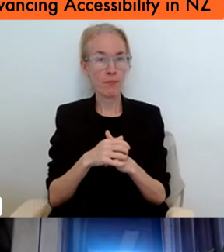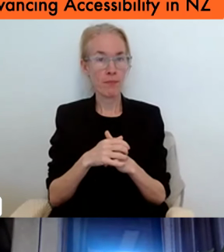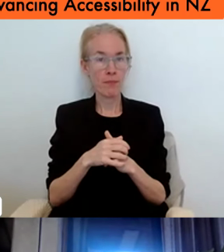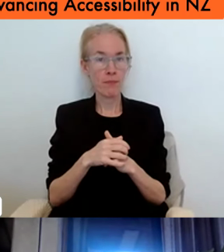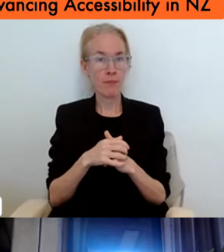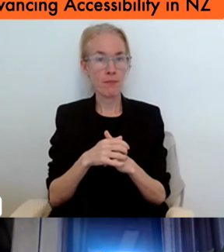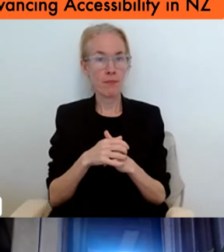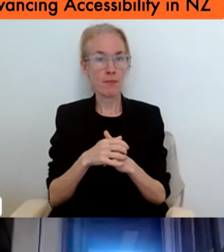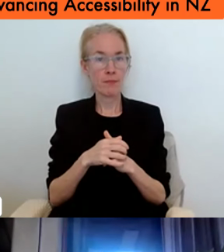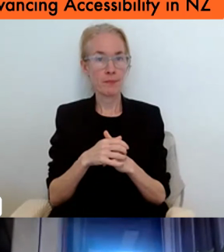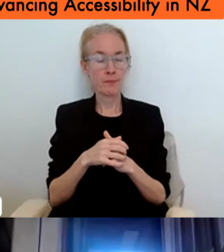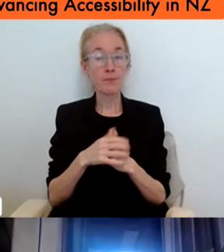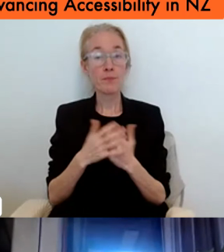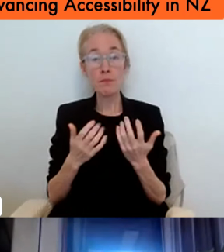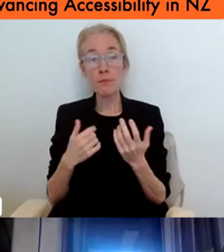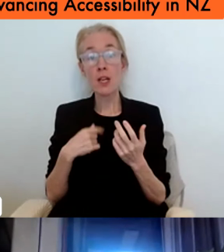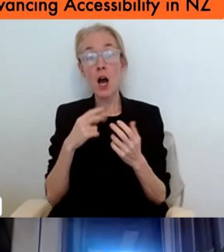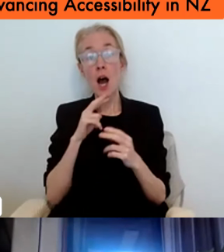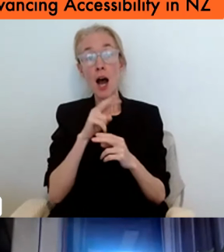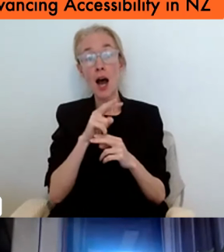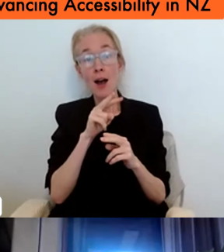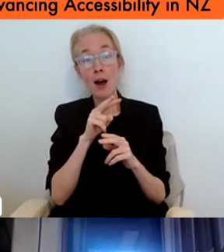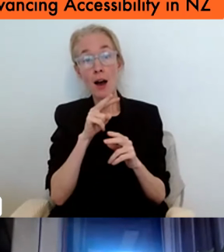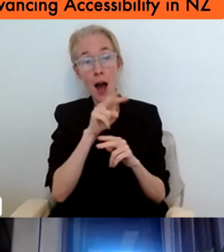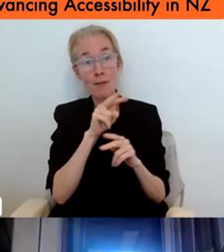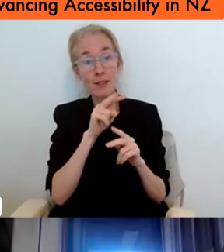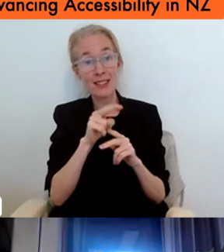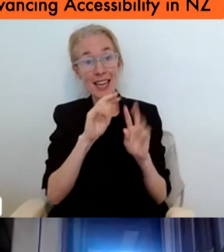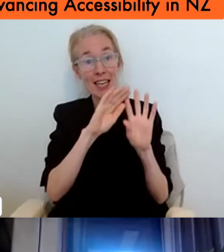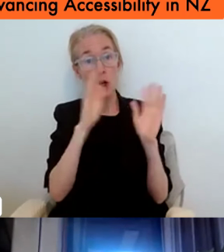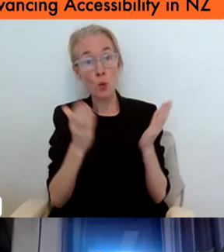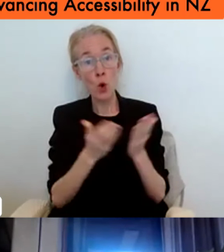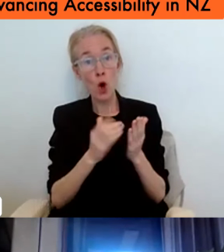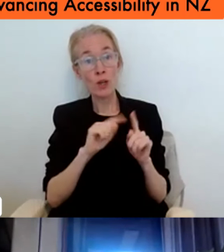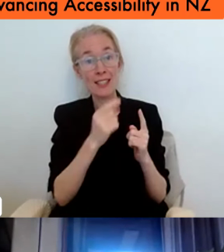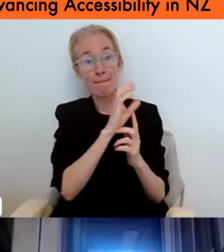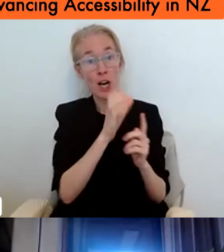to actually adopt a visitable standard. That is not accessible by any stage,